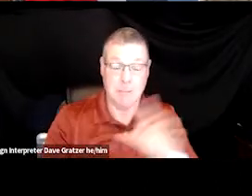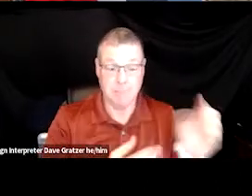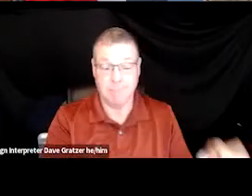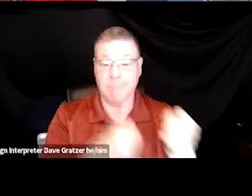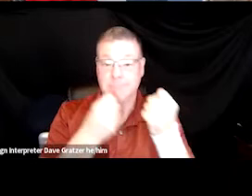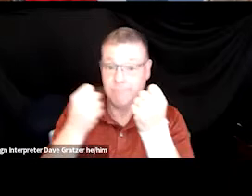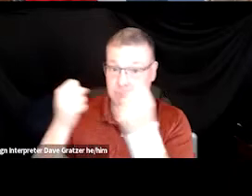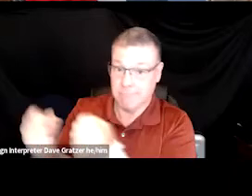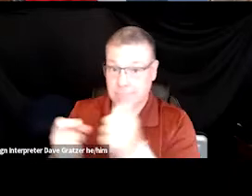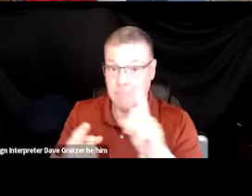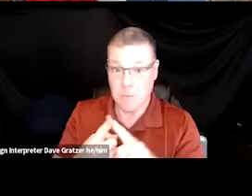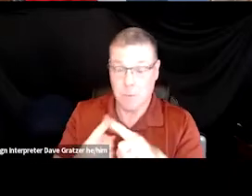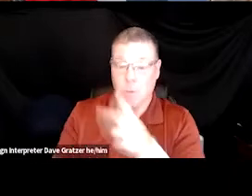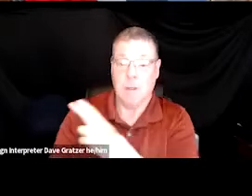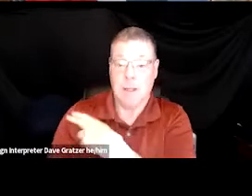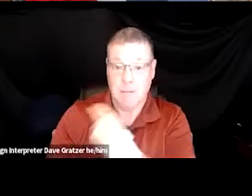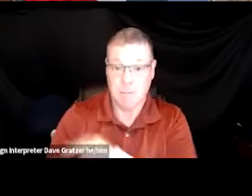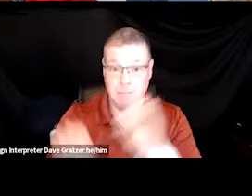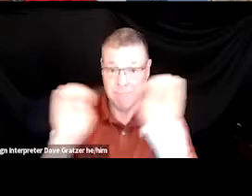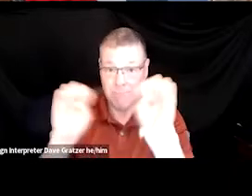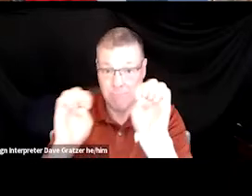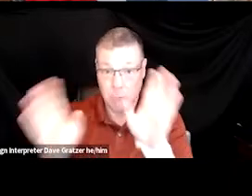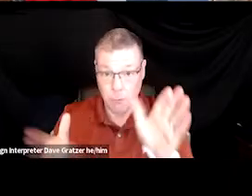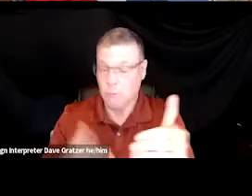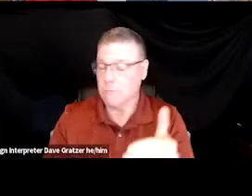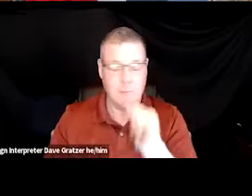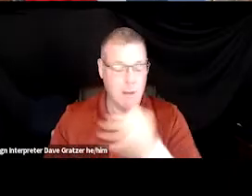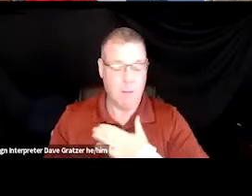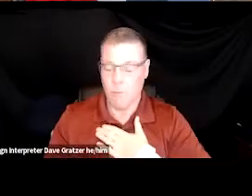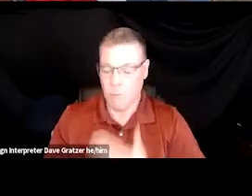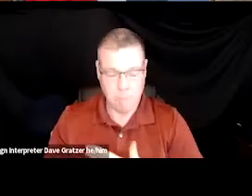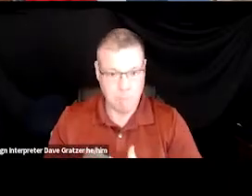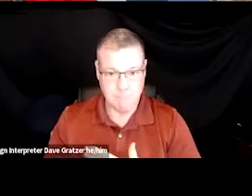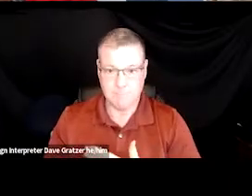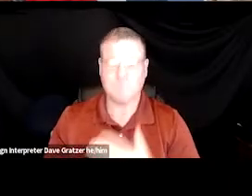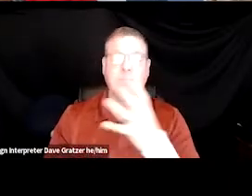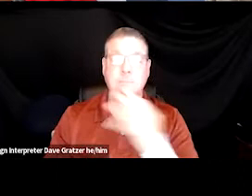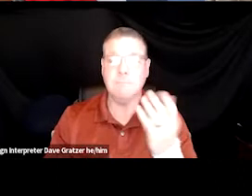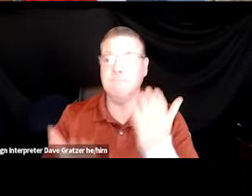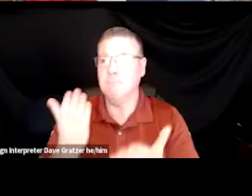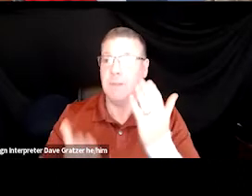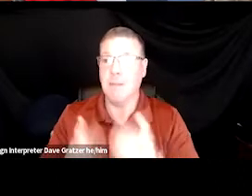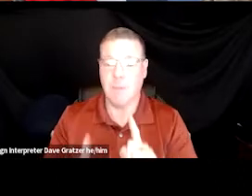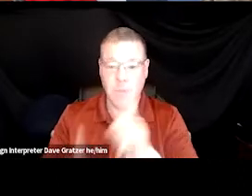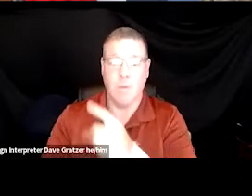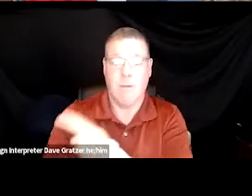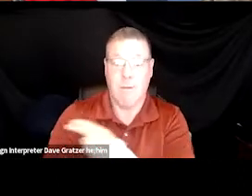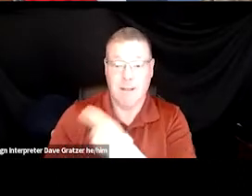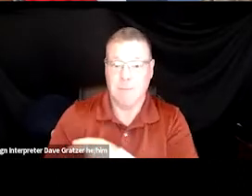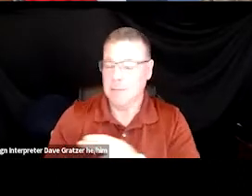taken to emergency departments against their will, perhaps going to hospitals against their will.